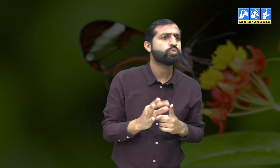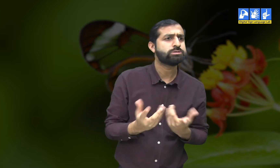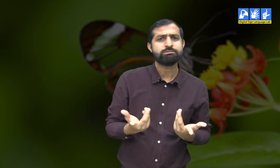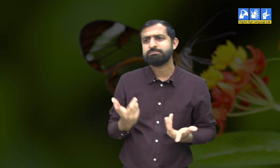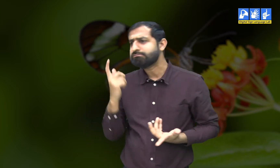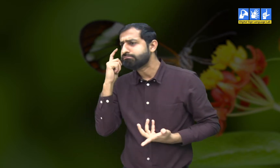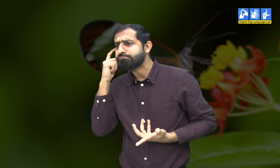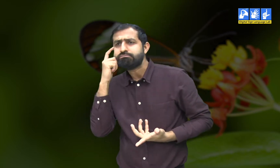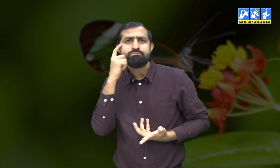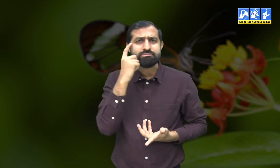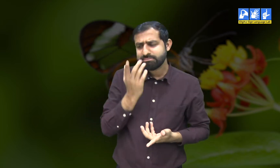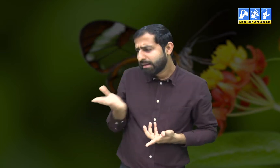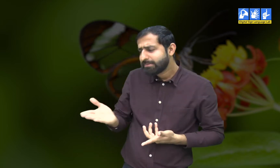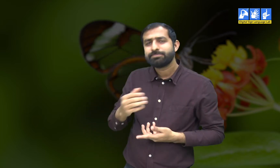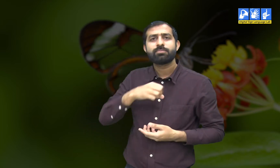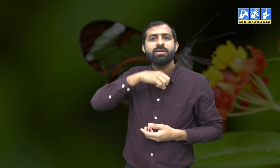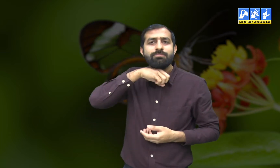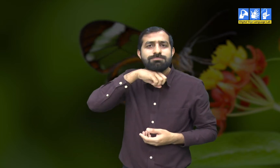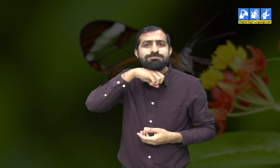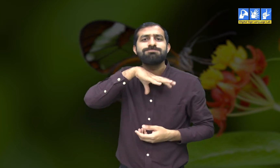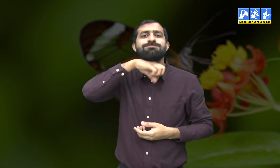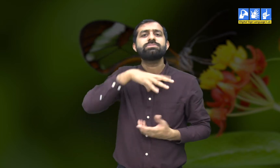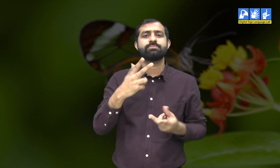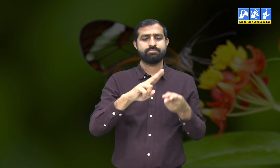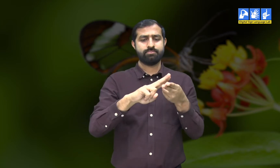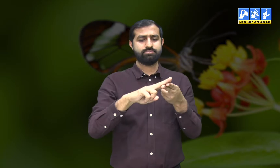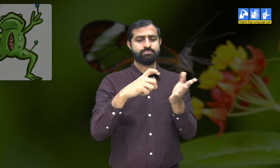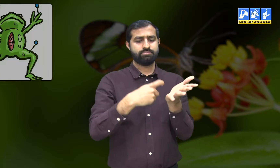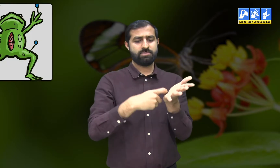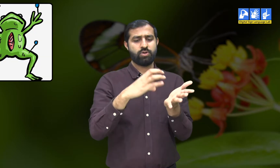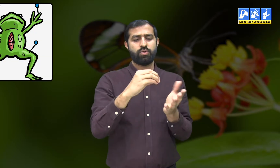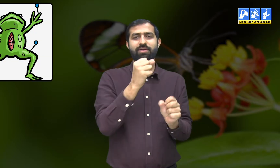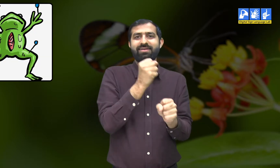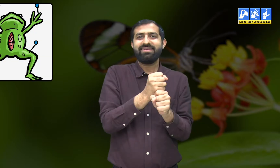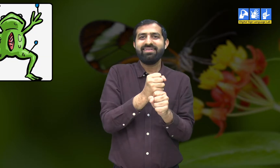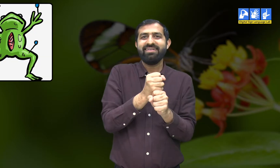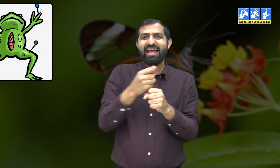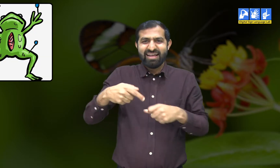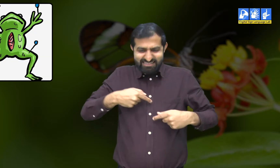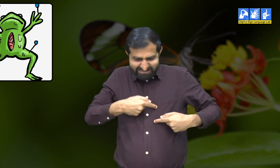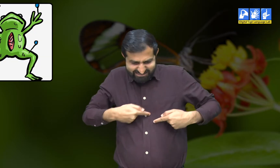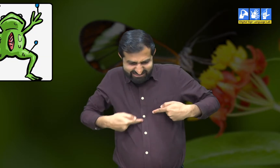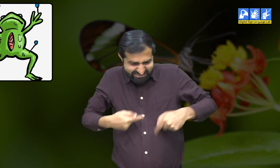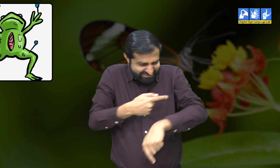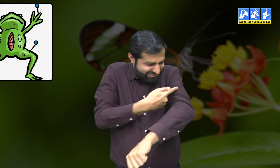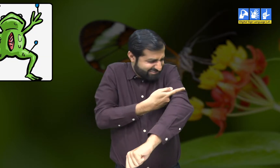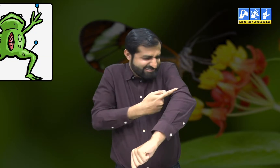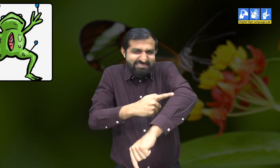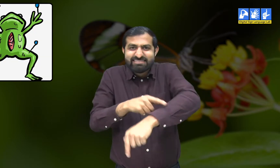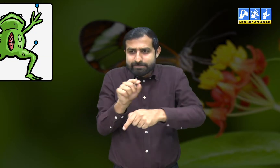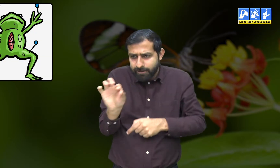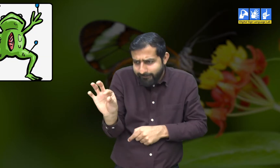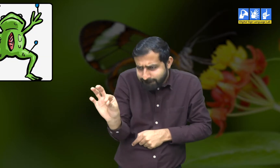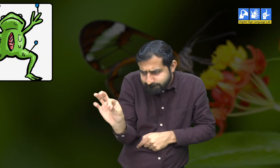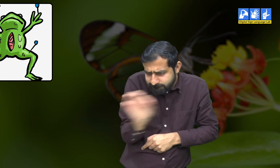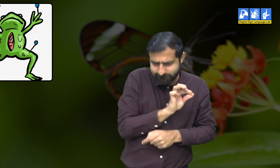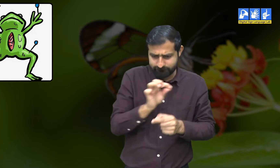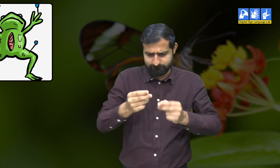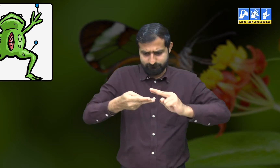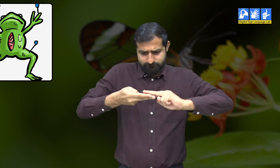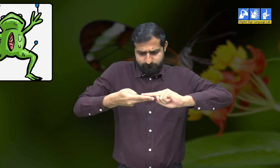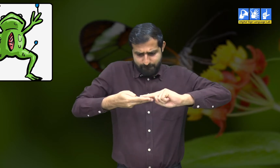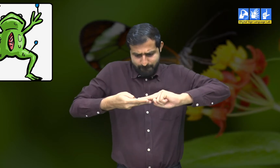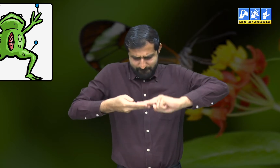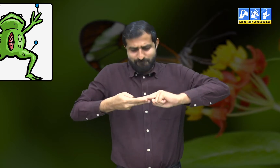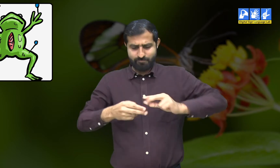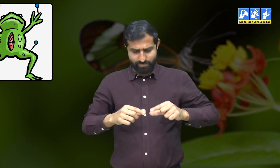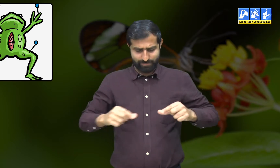To display in the fair as his project he had the slides of frog tissues which he showed under a microscope.